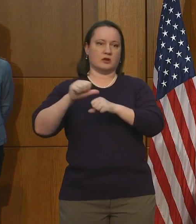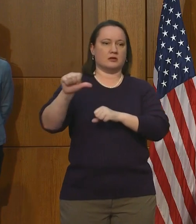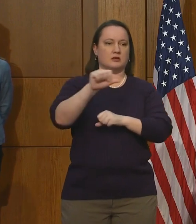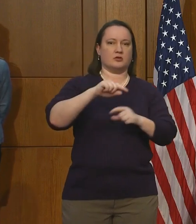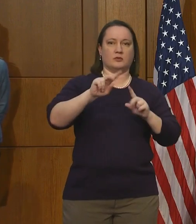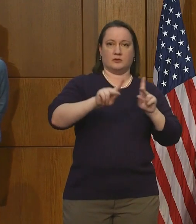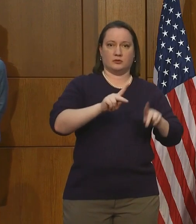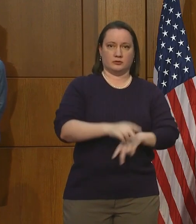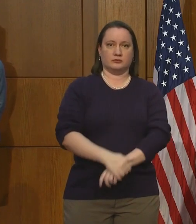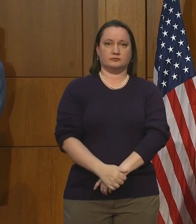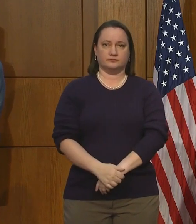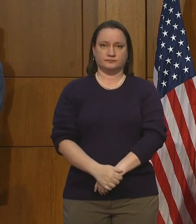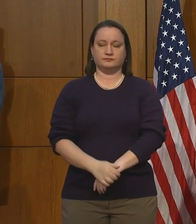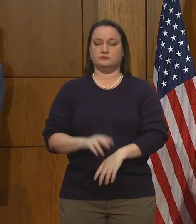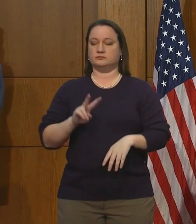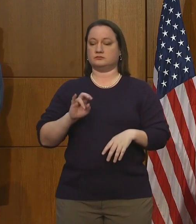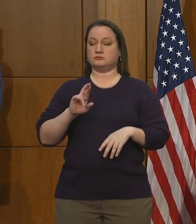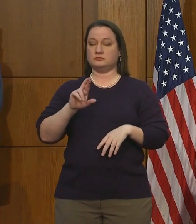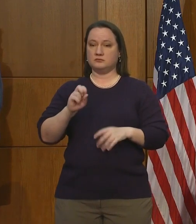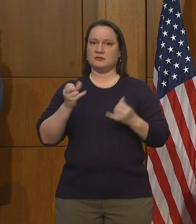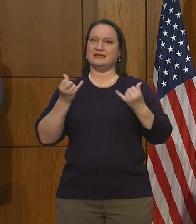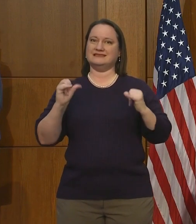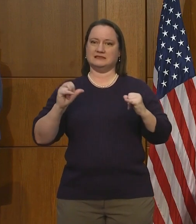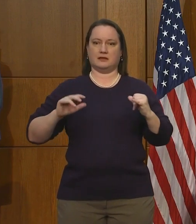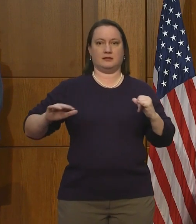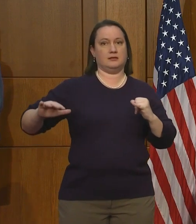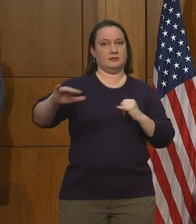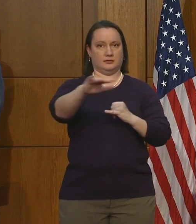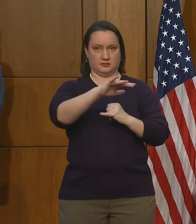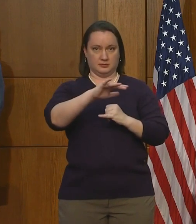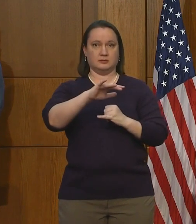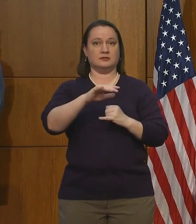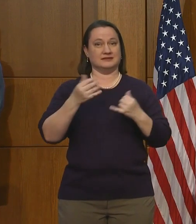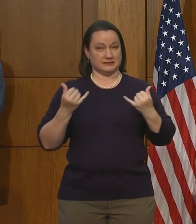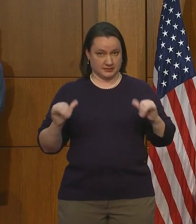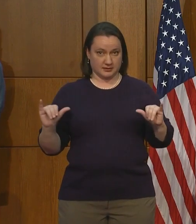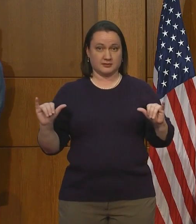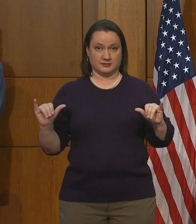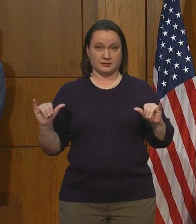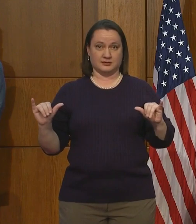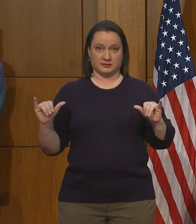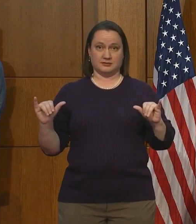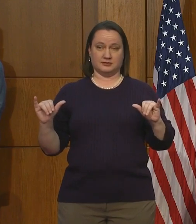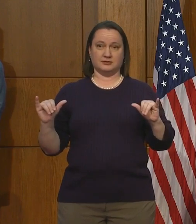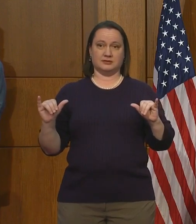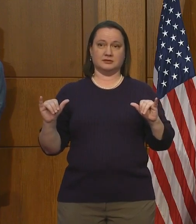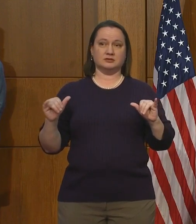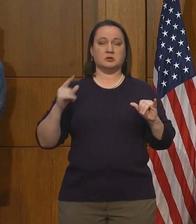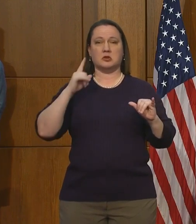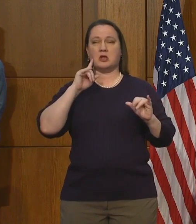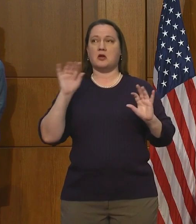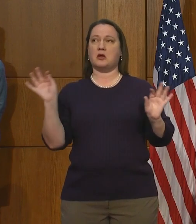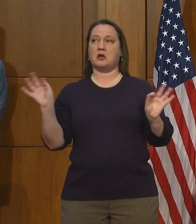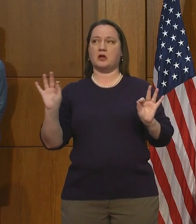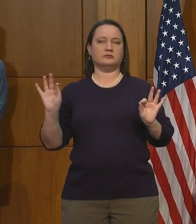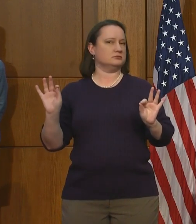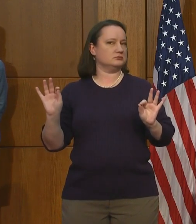THEMSELVES AND TO PROTECT OTHER PEOPLE. THIS VIRUS IS STILL